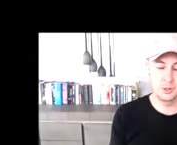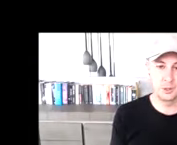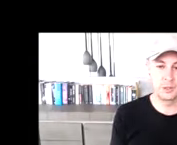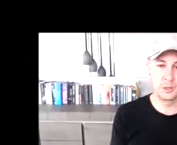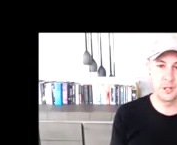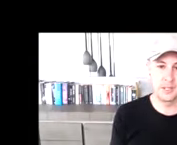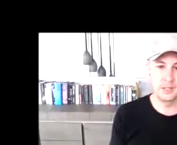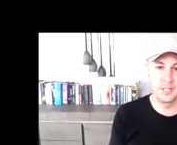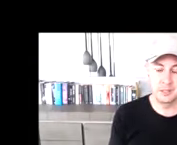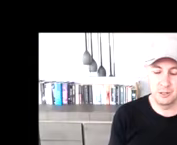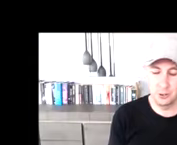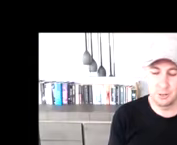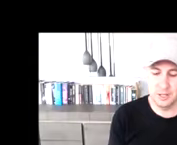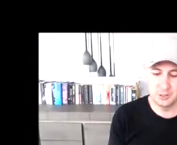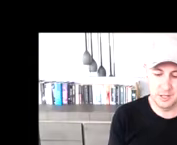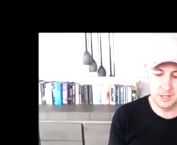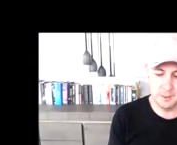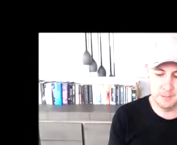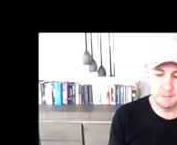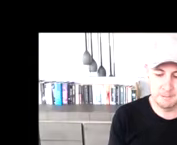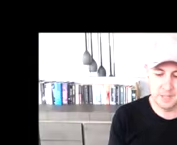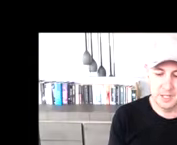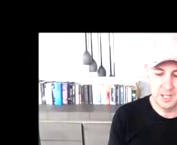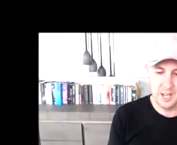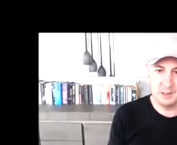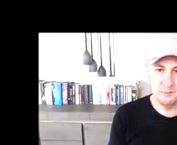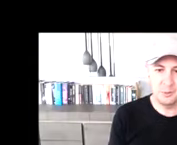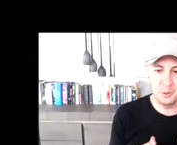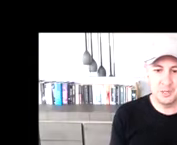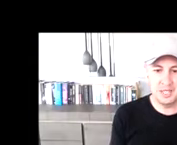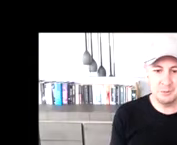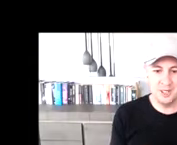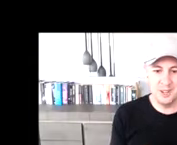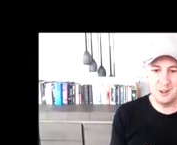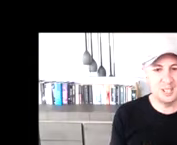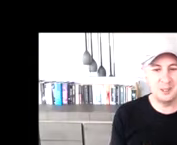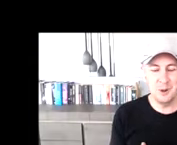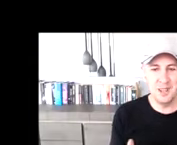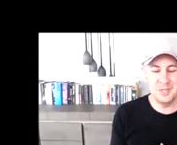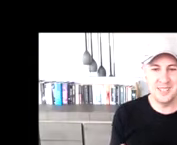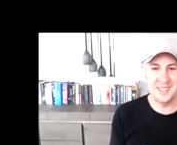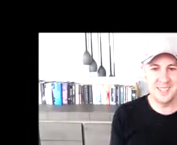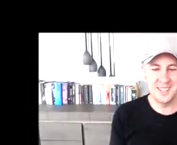you follow us on our YouTube channel as well. We want to begin by knowing, where we did this at our